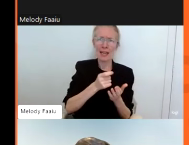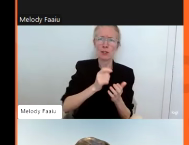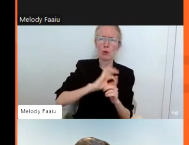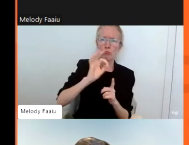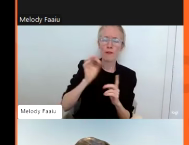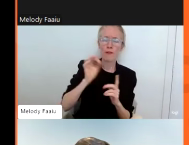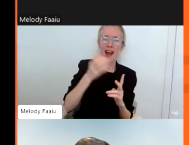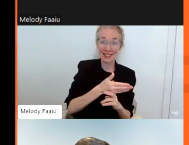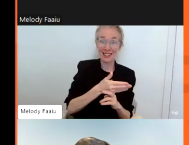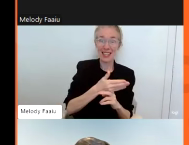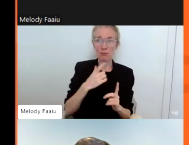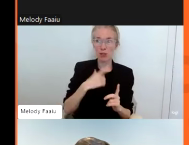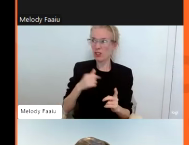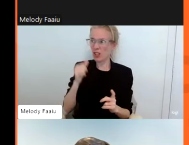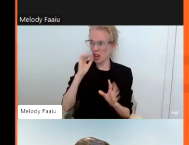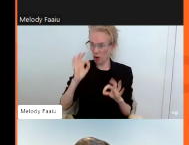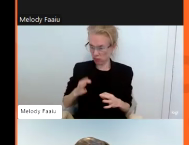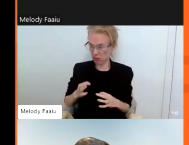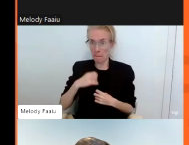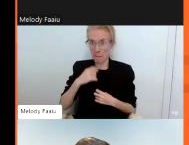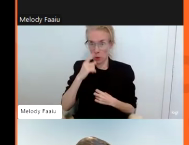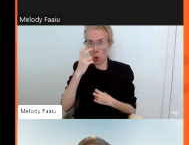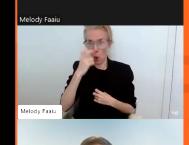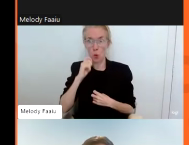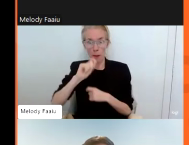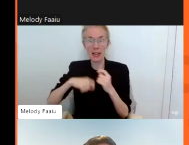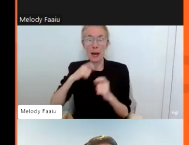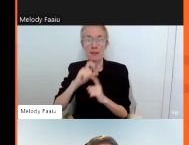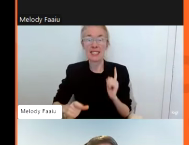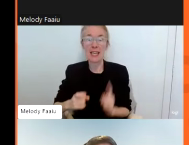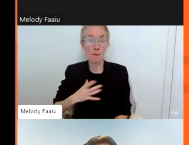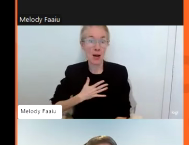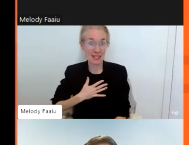amongst everyone, then we're pretty sure that the situation would improve